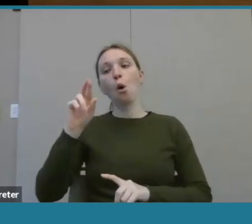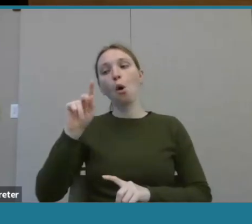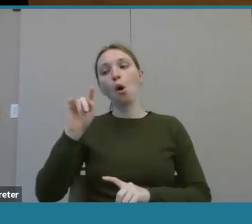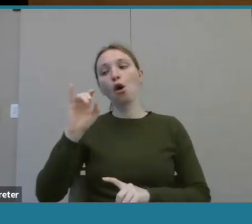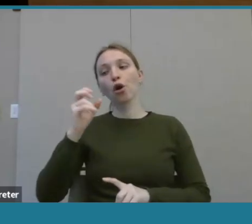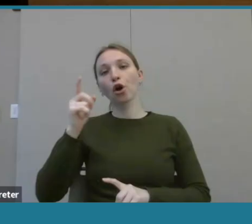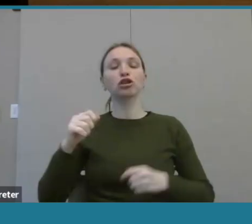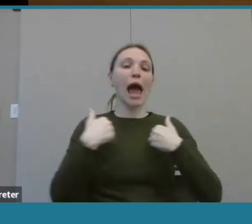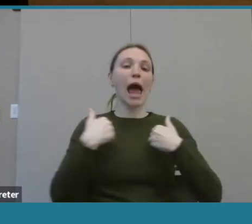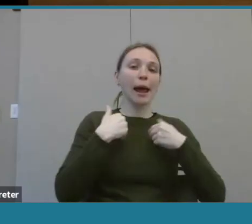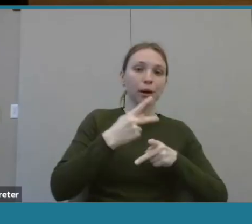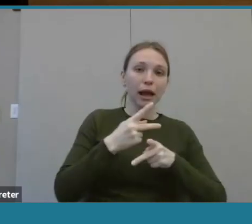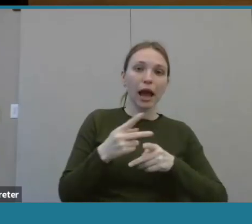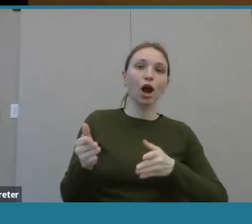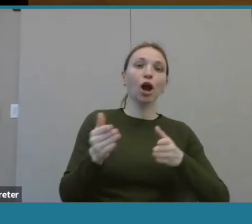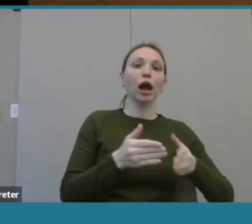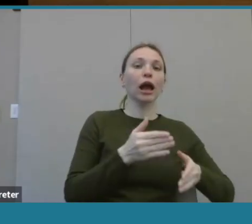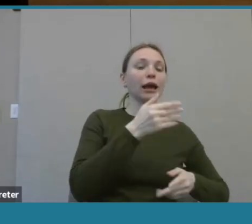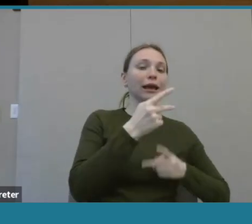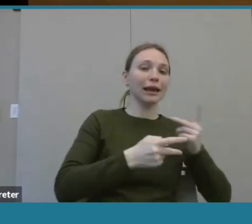Services, um, forgetting, Public Relations.